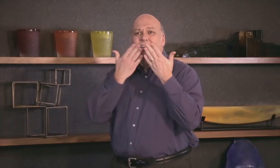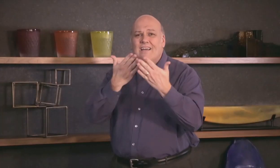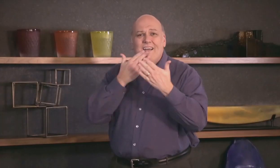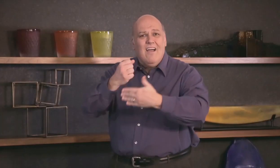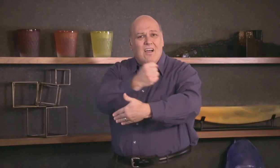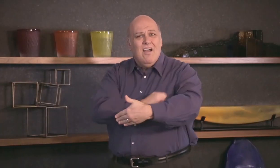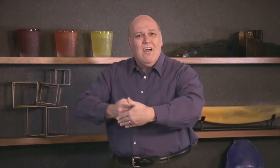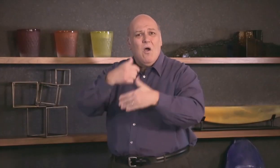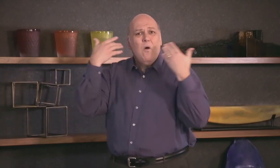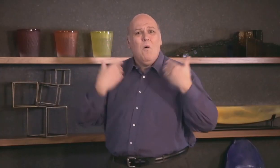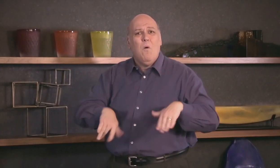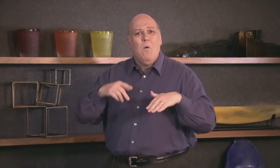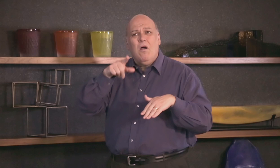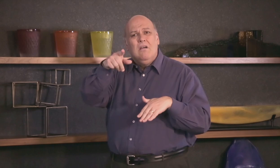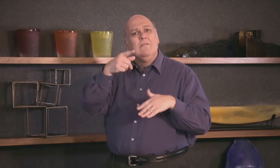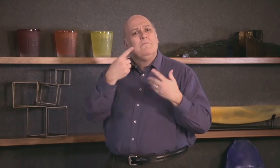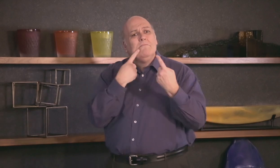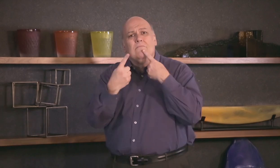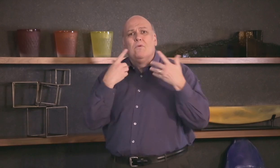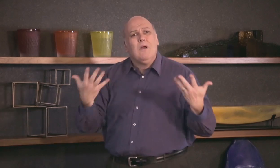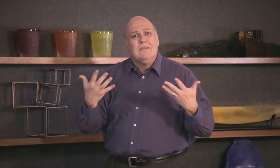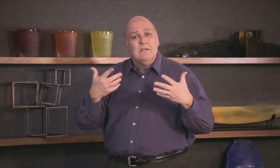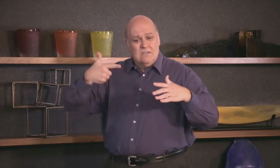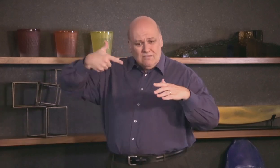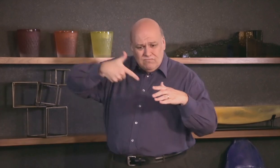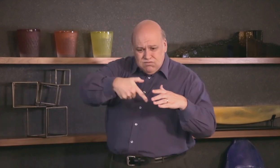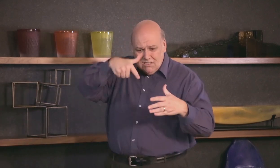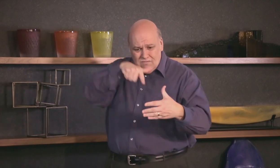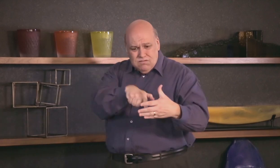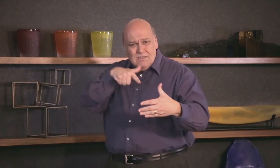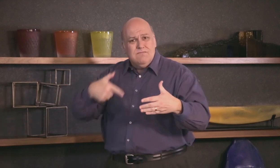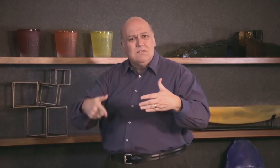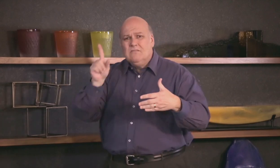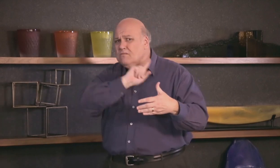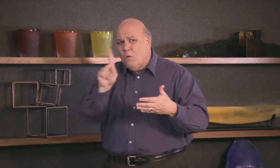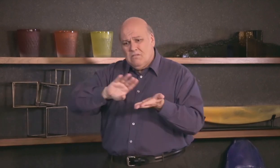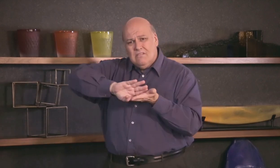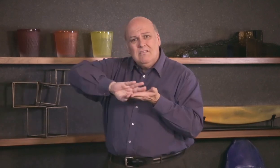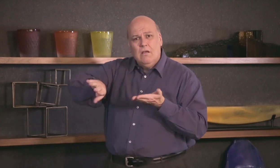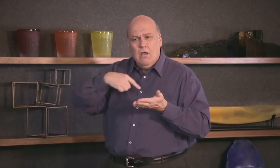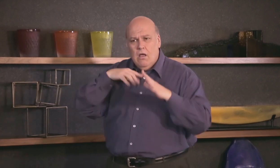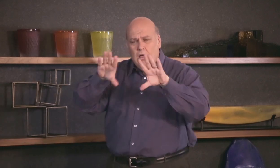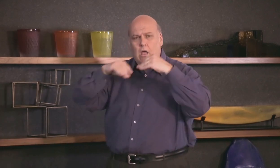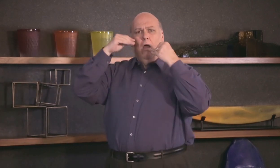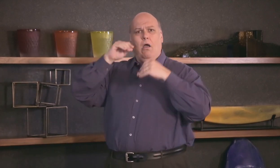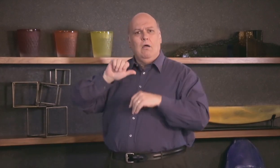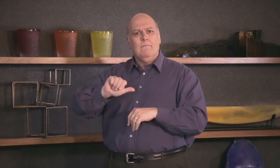Thanks for today's CookSign. I didn't know that chemicals injected in food is not good. It's